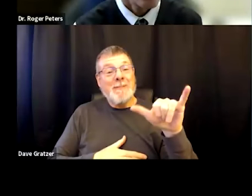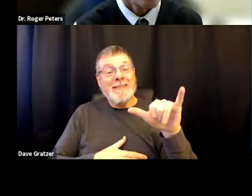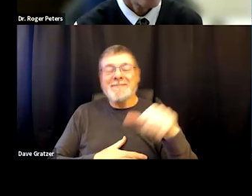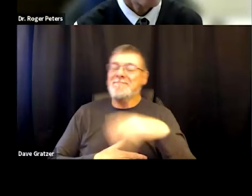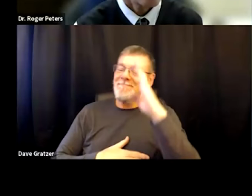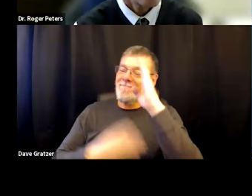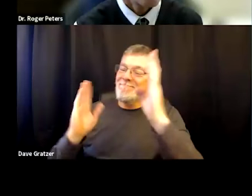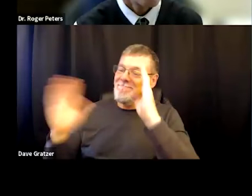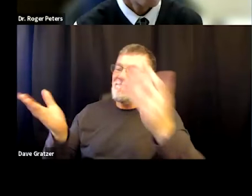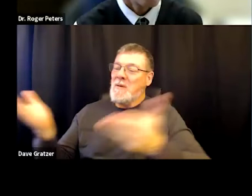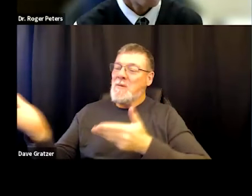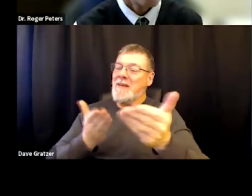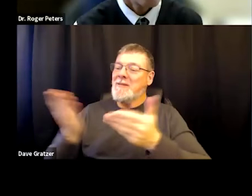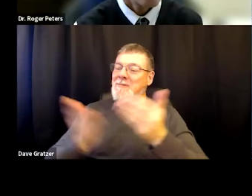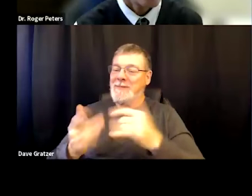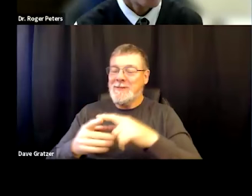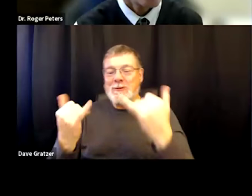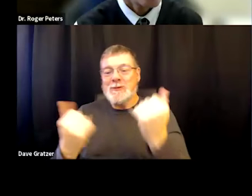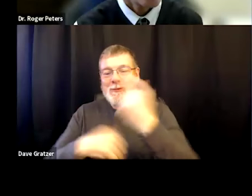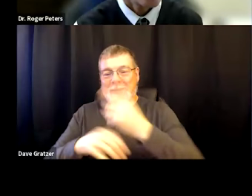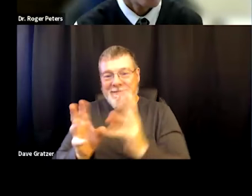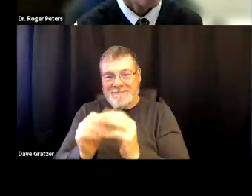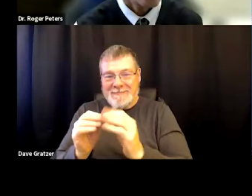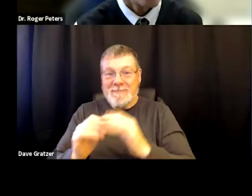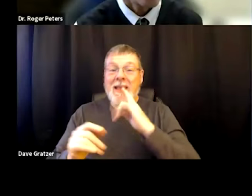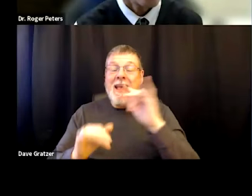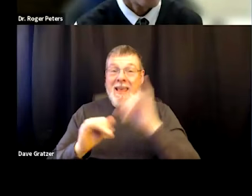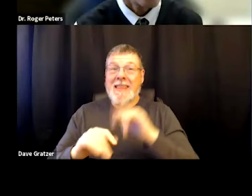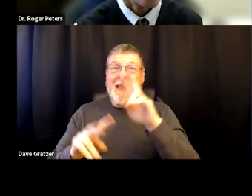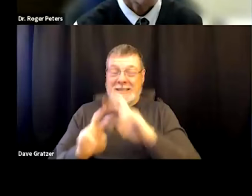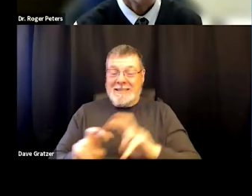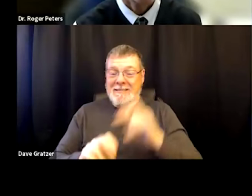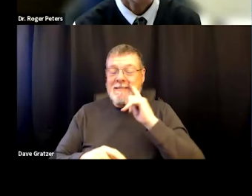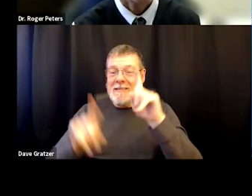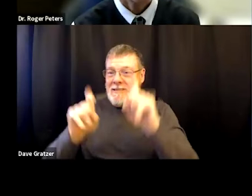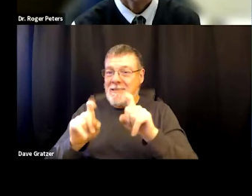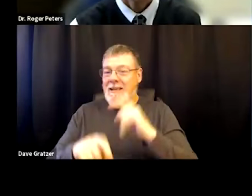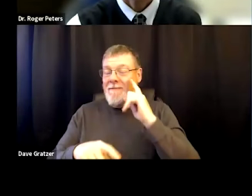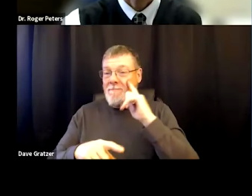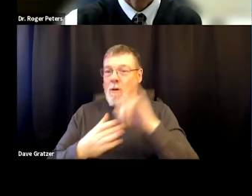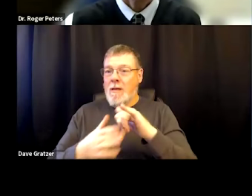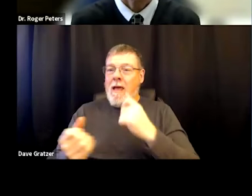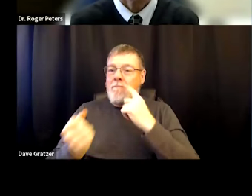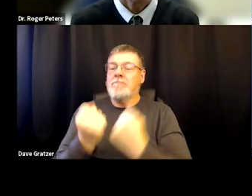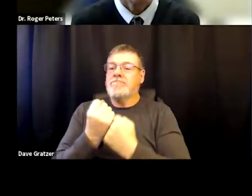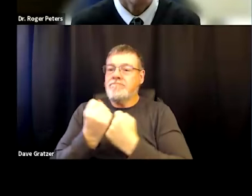Welcome everybody to today's webinar, Screening and Assessment for Substance Use Disorders to Support Successful Reentry.